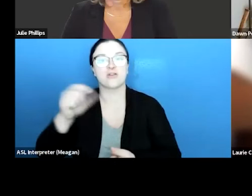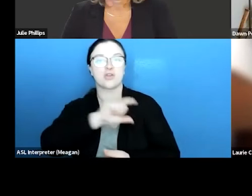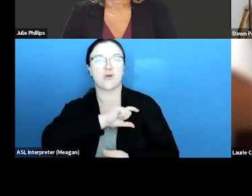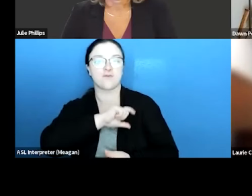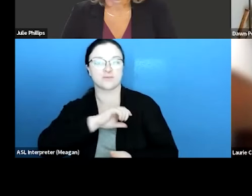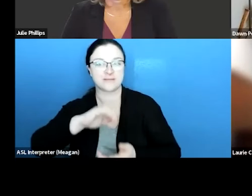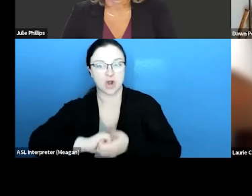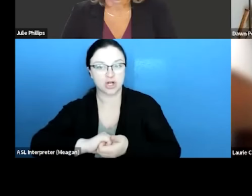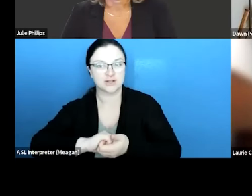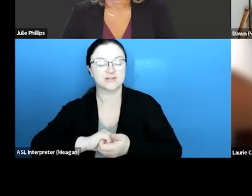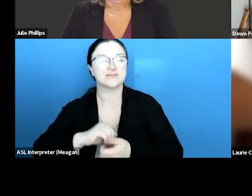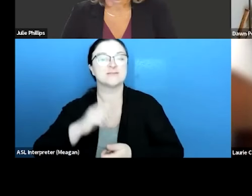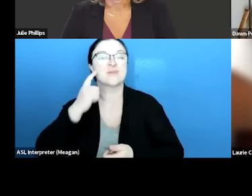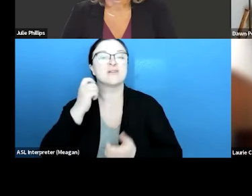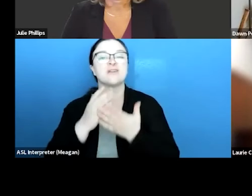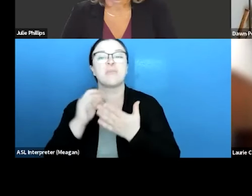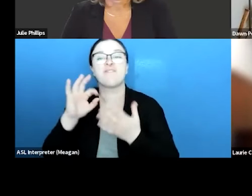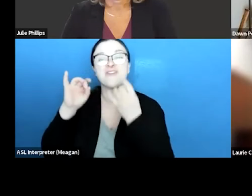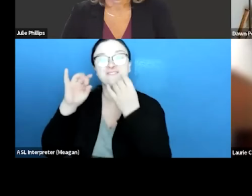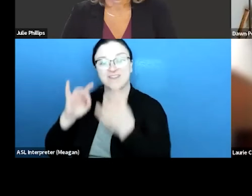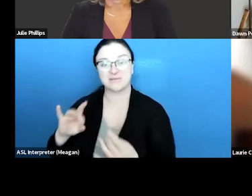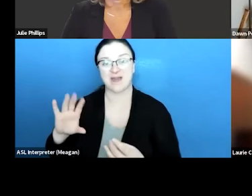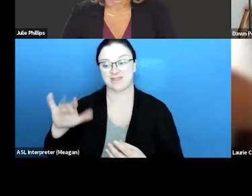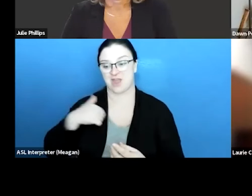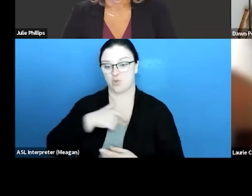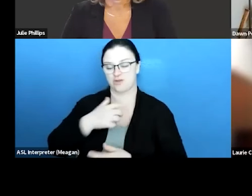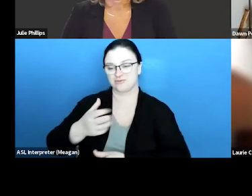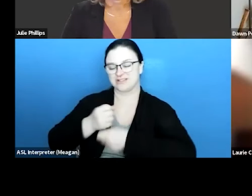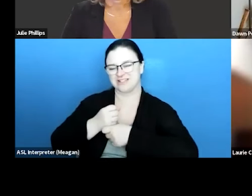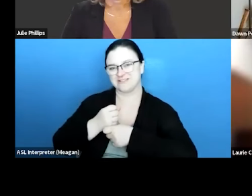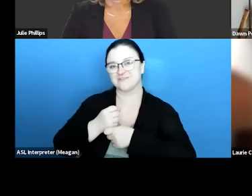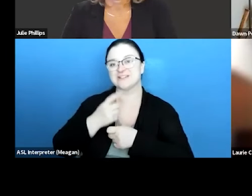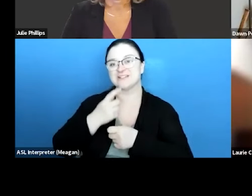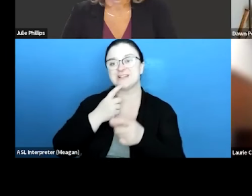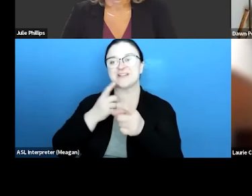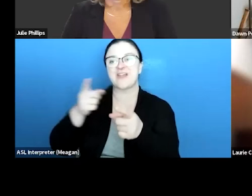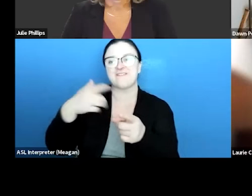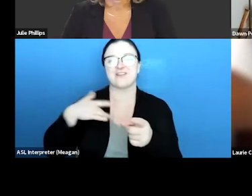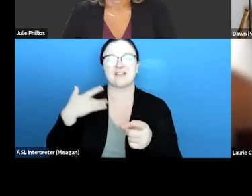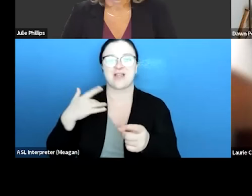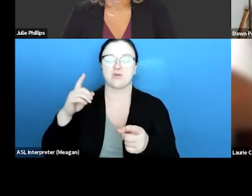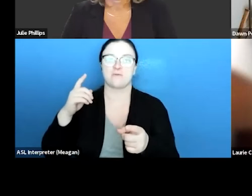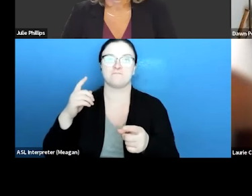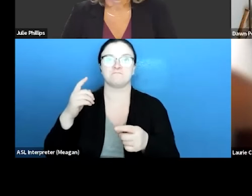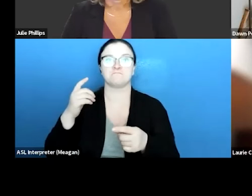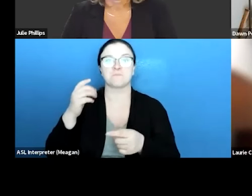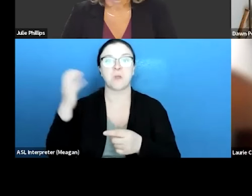because some of the feedback that we get is they feel like they're always being called when a mobile team is going out,